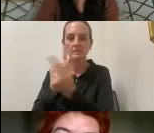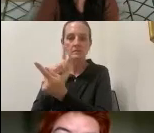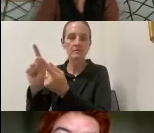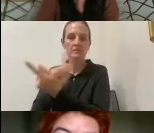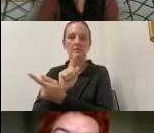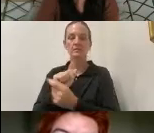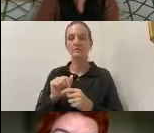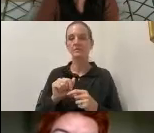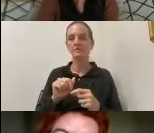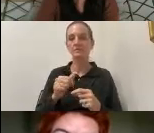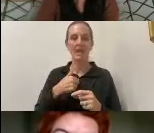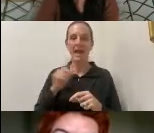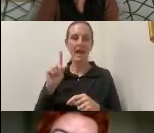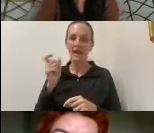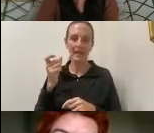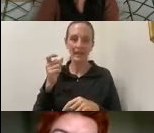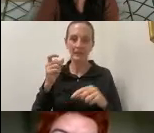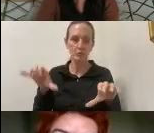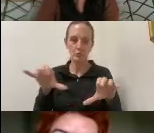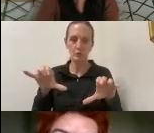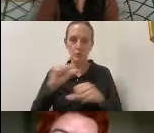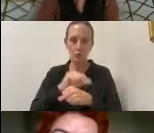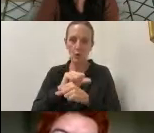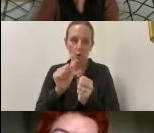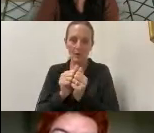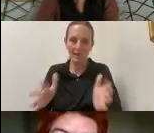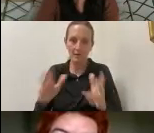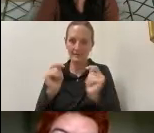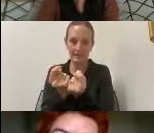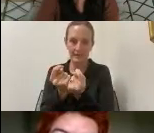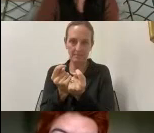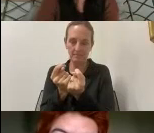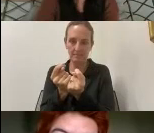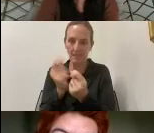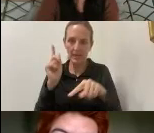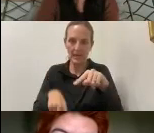I couldn't do this work without my team and we feel better with our organization.